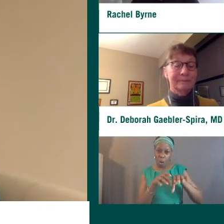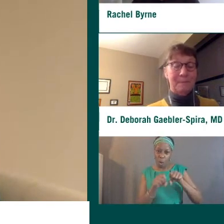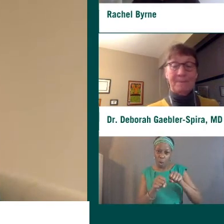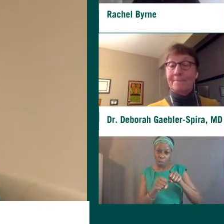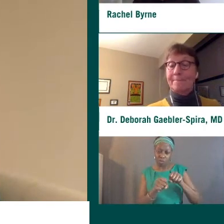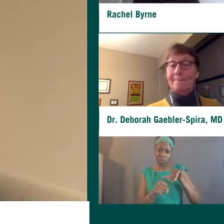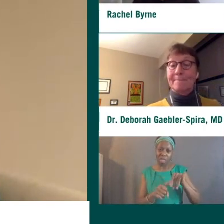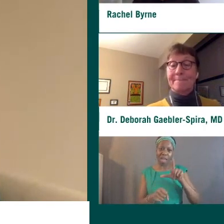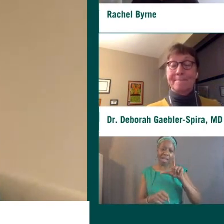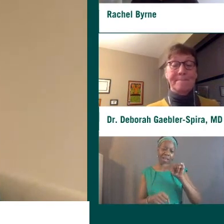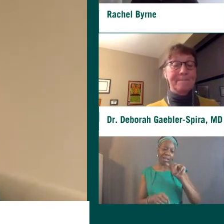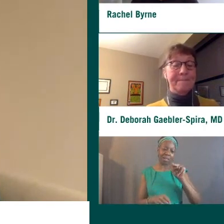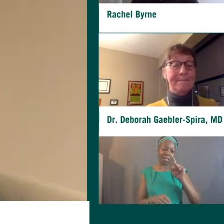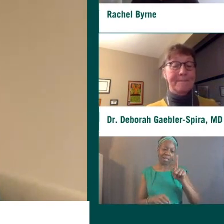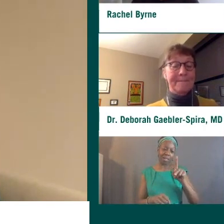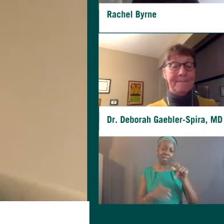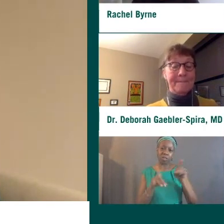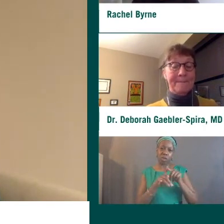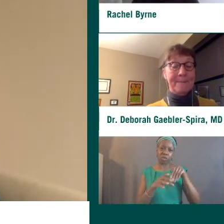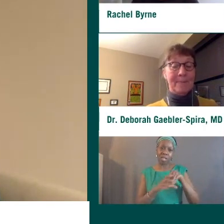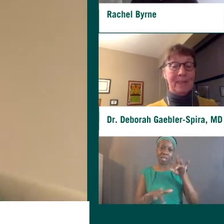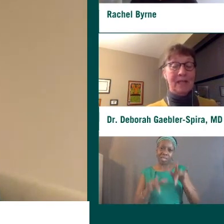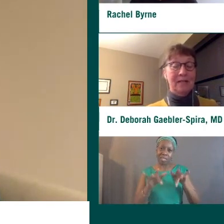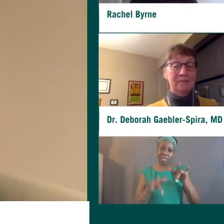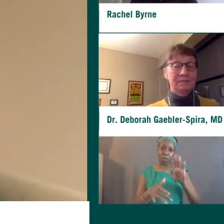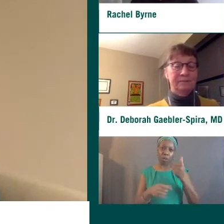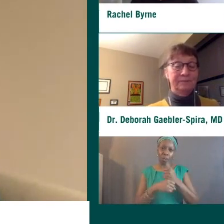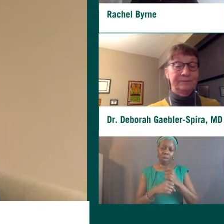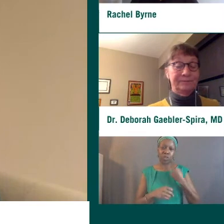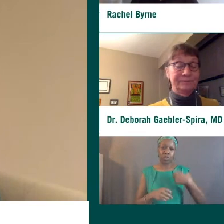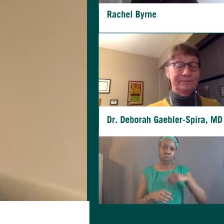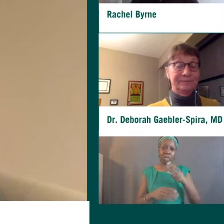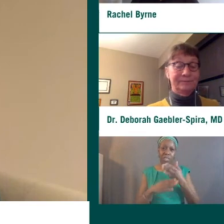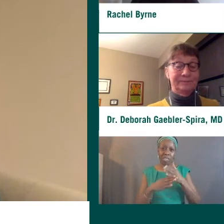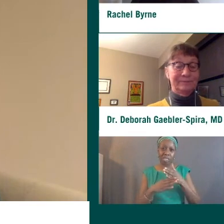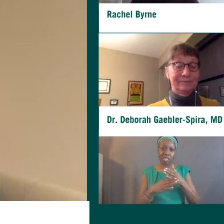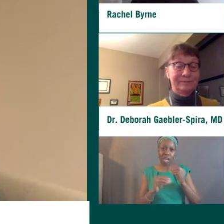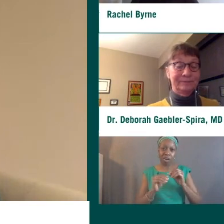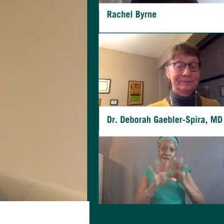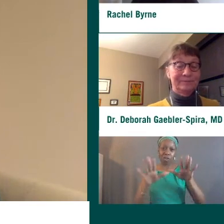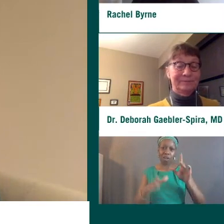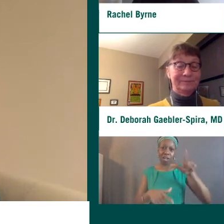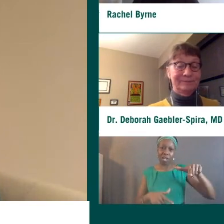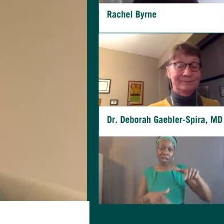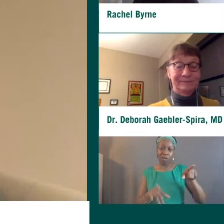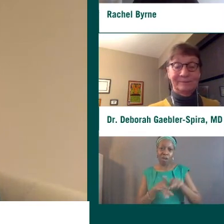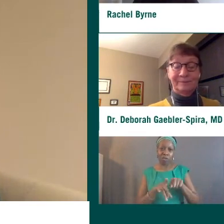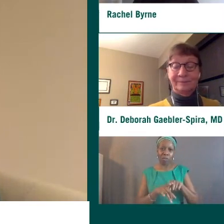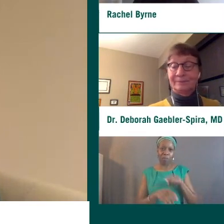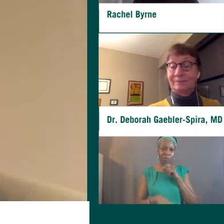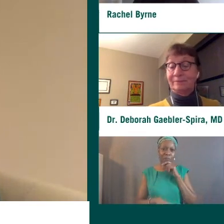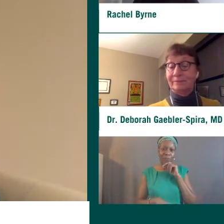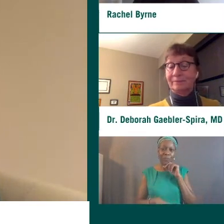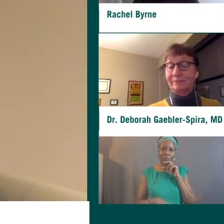and we will also make sure that we share it later on as well. Now I think there's a few more questions.